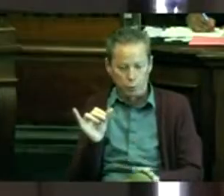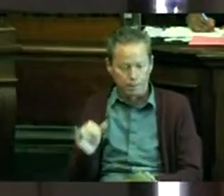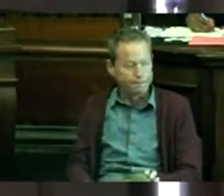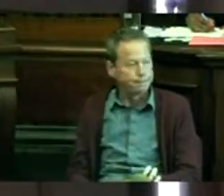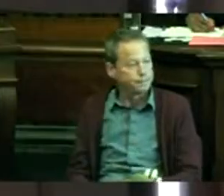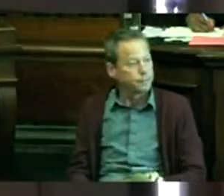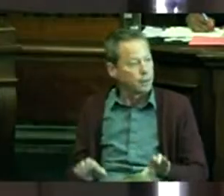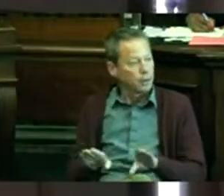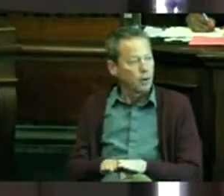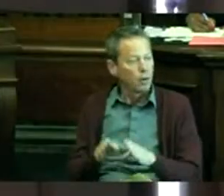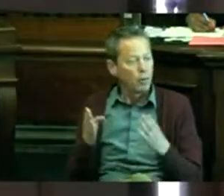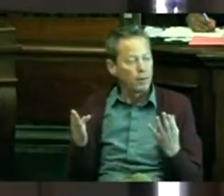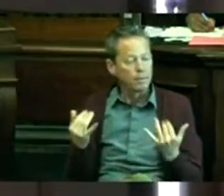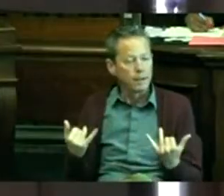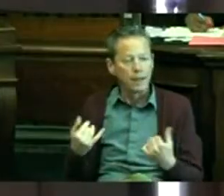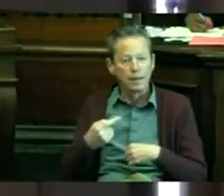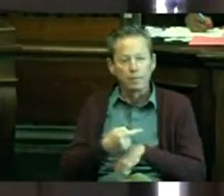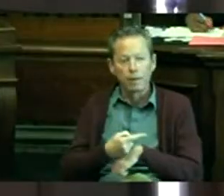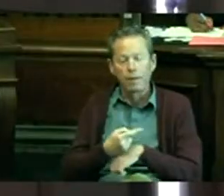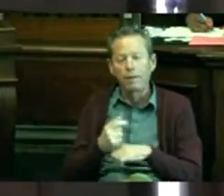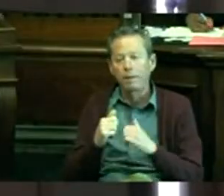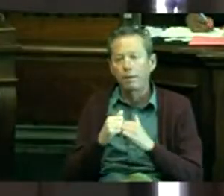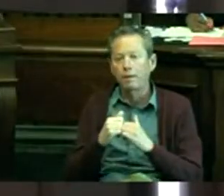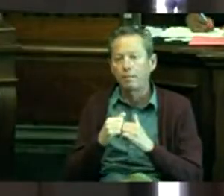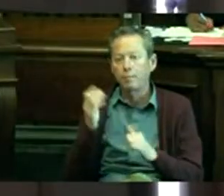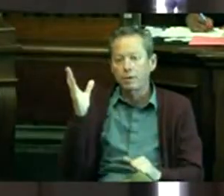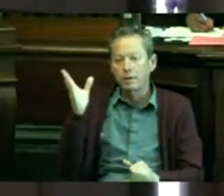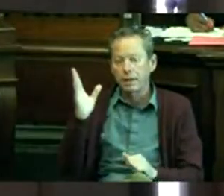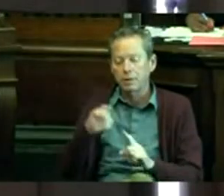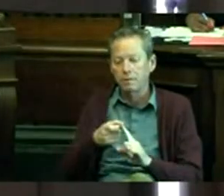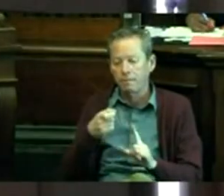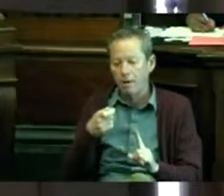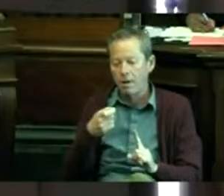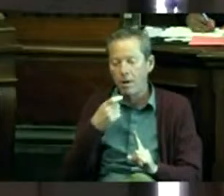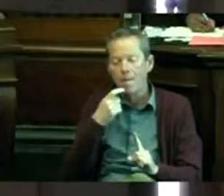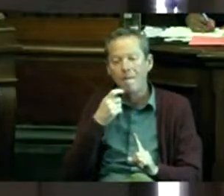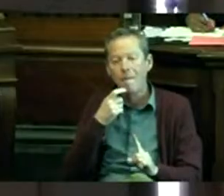Absent council member Smith and council member Lightfoot. So